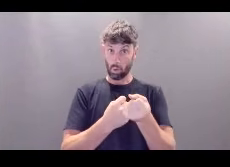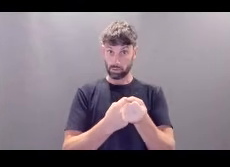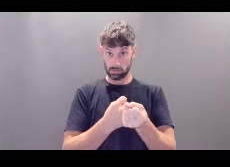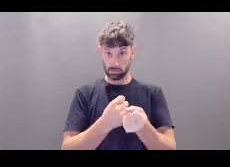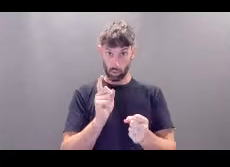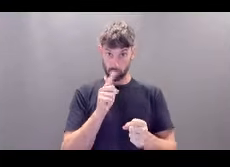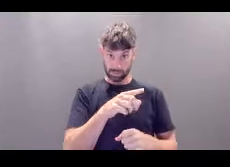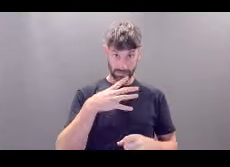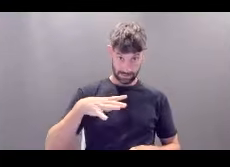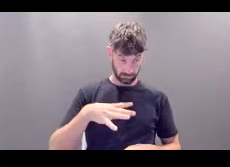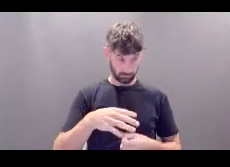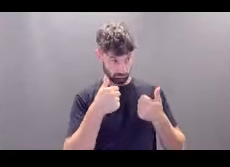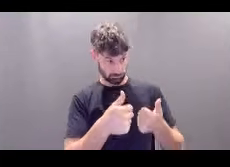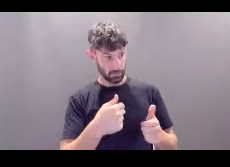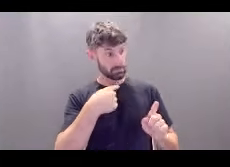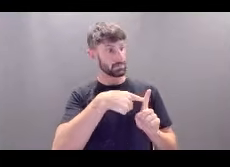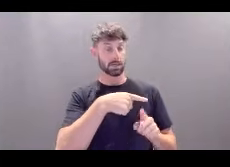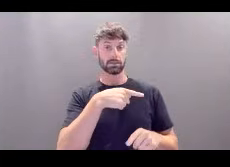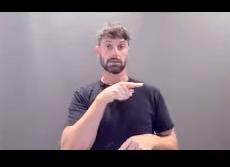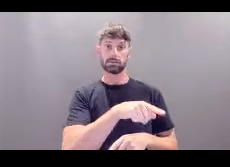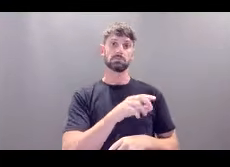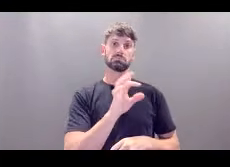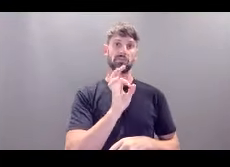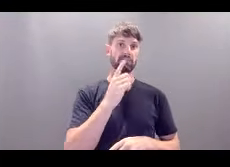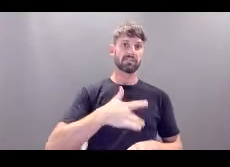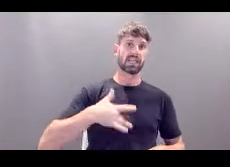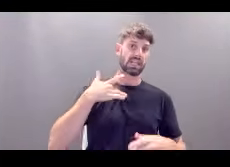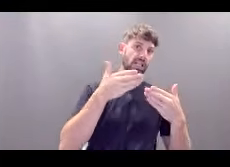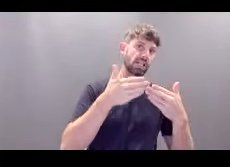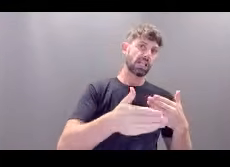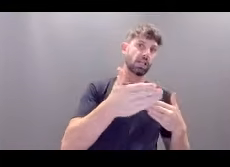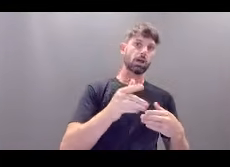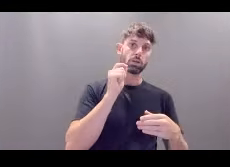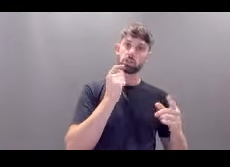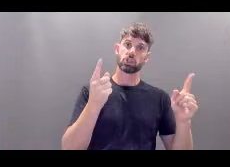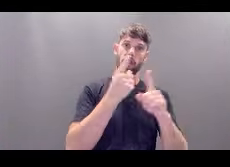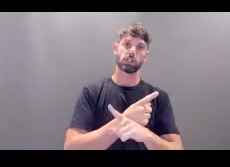and the participant does not expect changes to their support needs in the next 12 months.